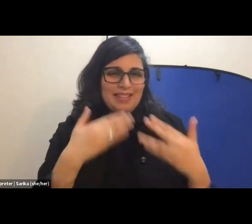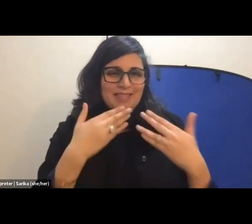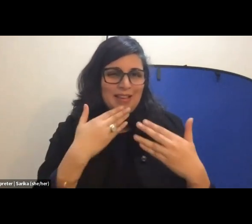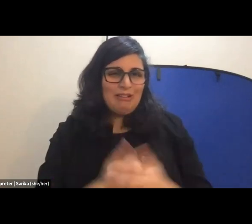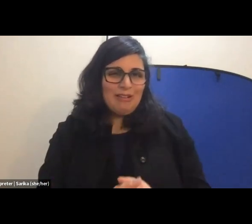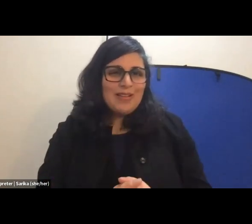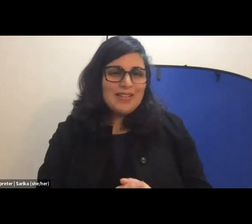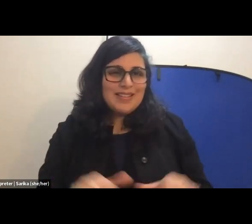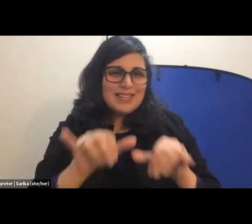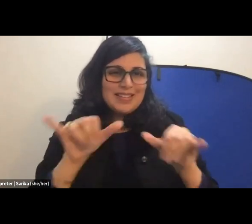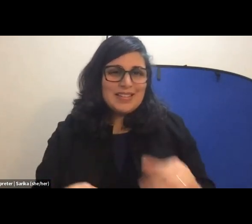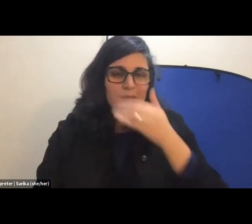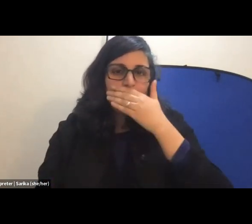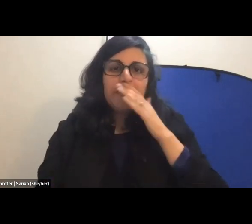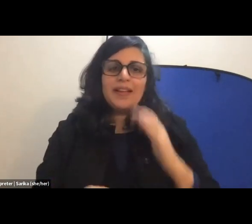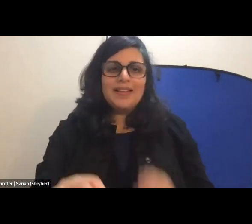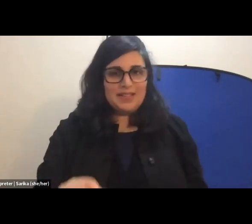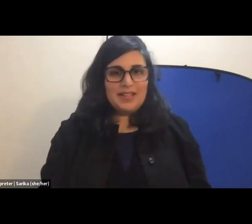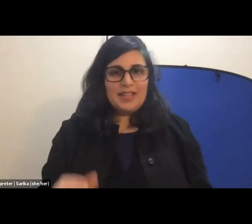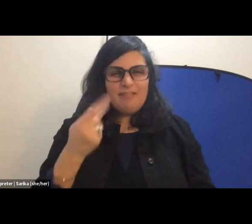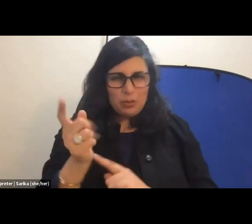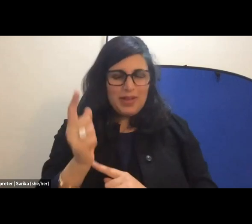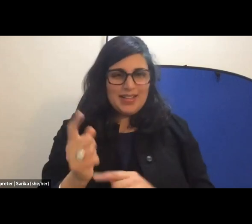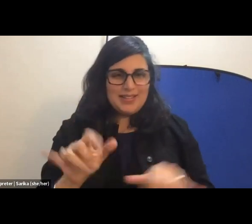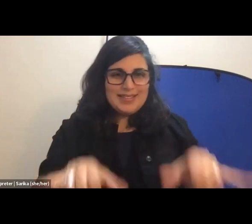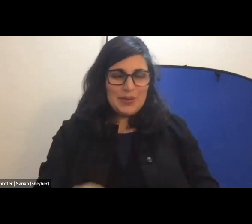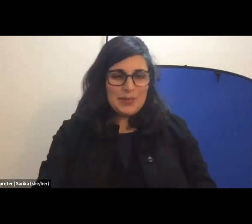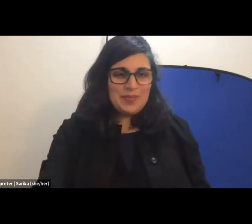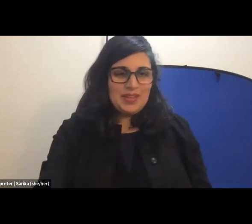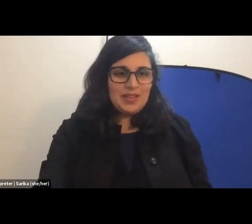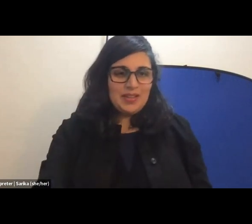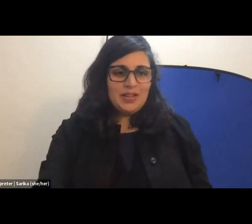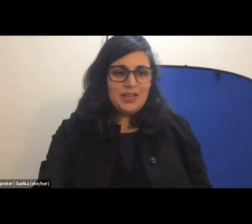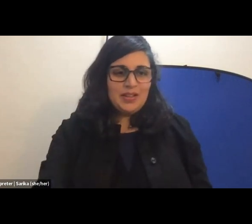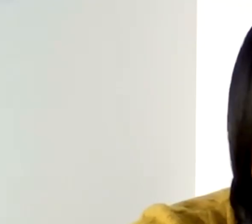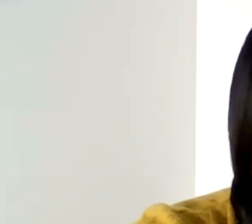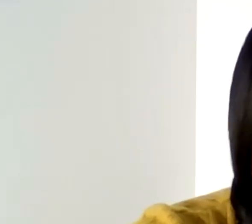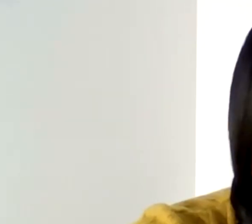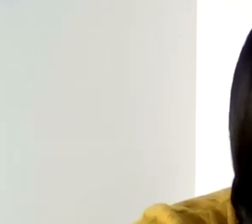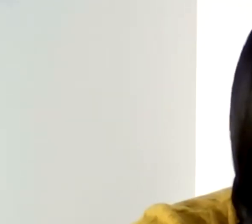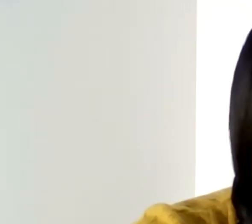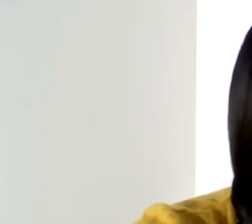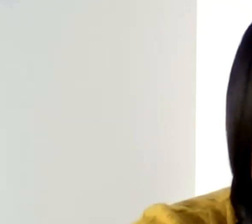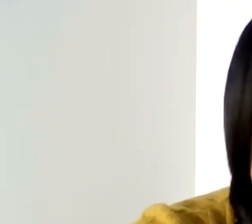ASL interpreter. We will give her a three-minute break. So thank you so much, folks.